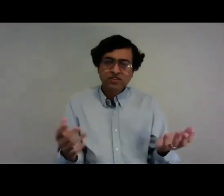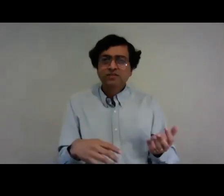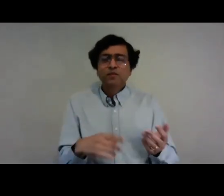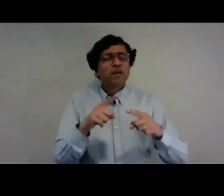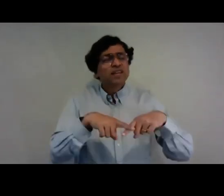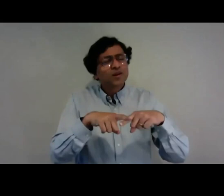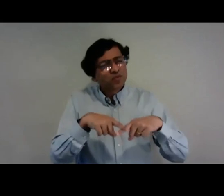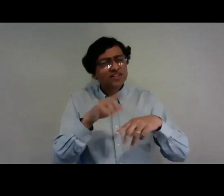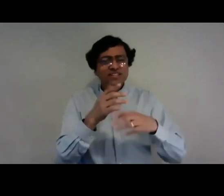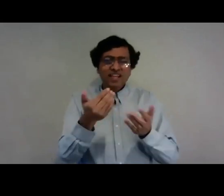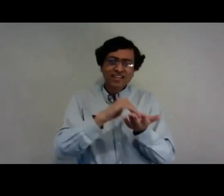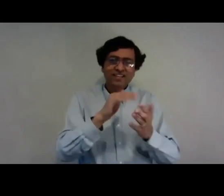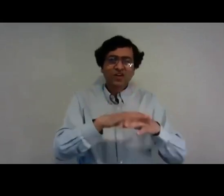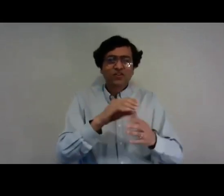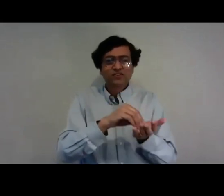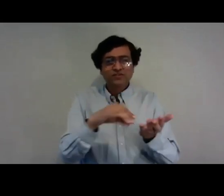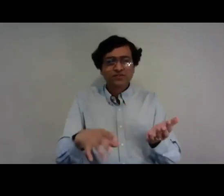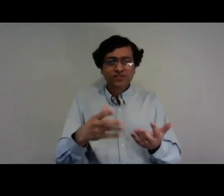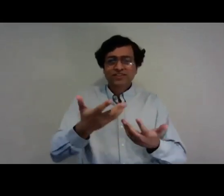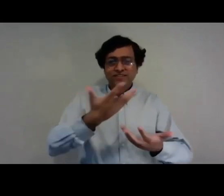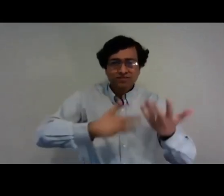much more consumable and user-friendly.